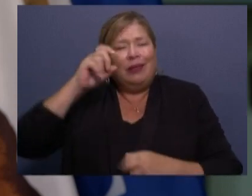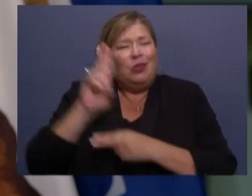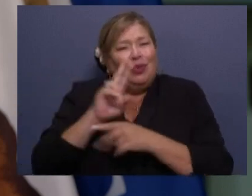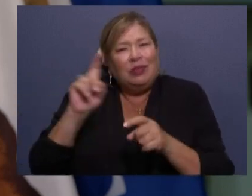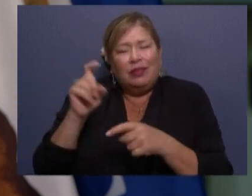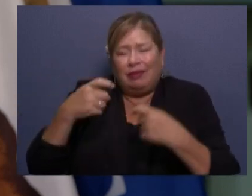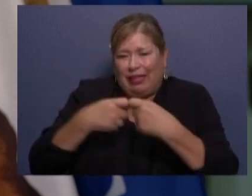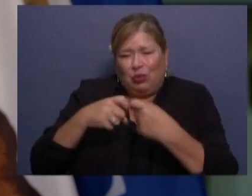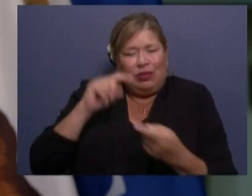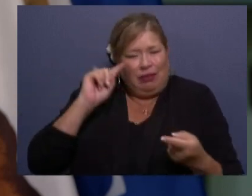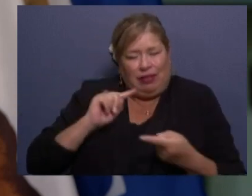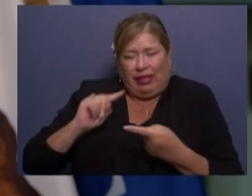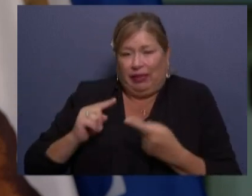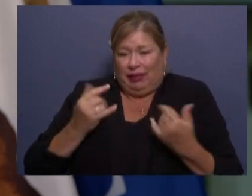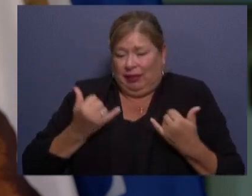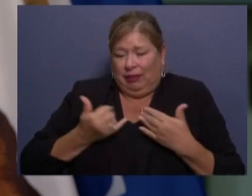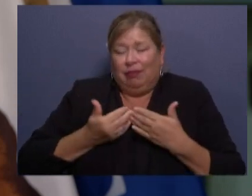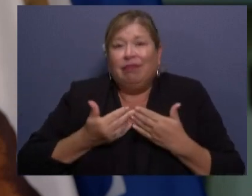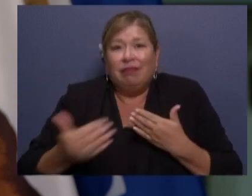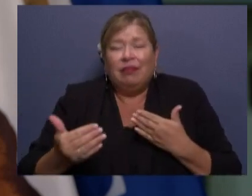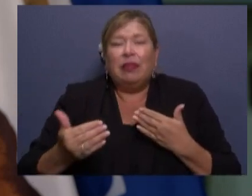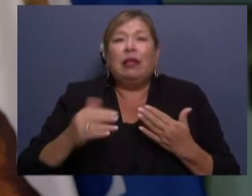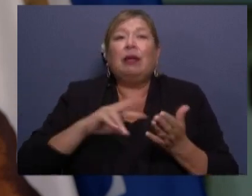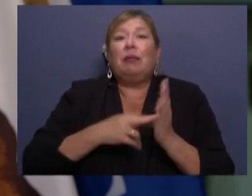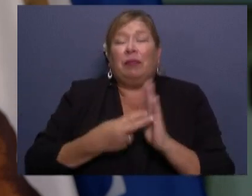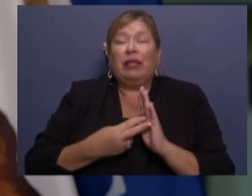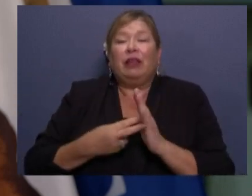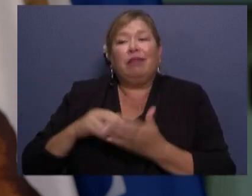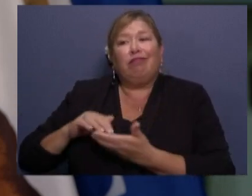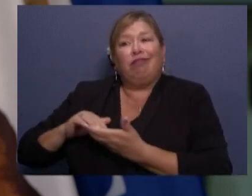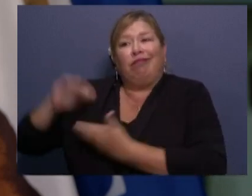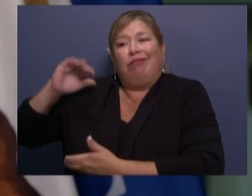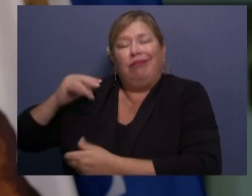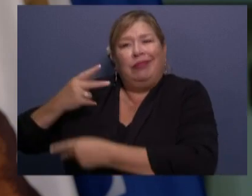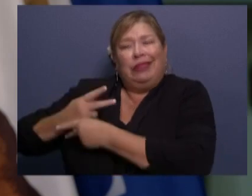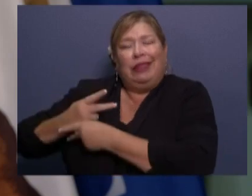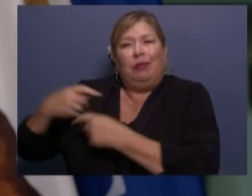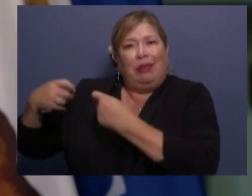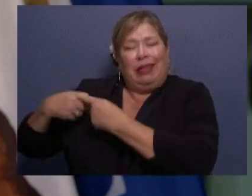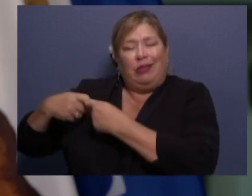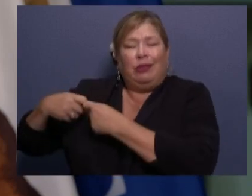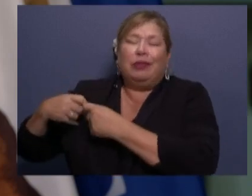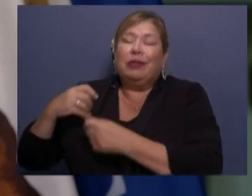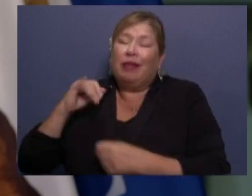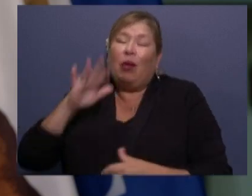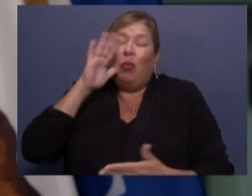next 2448 hours and really leaning in to bend that demand curve. And take those specific steps that can make a real difference.